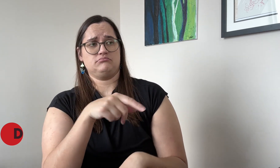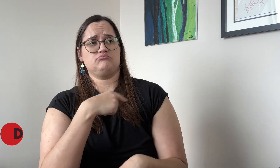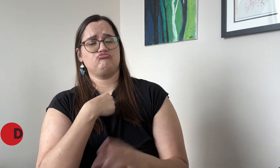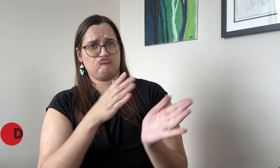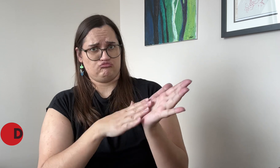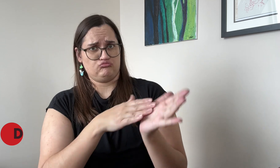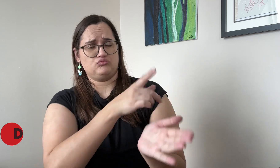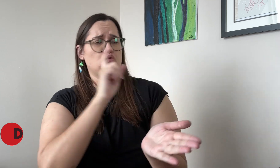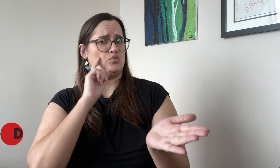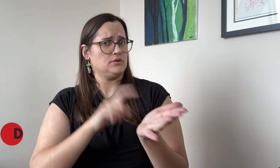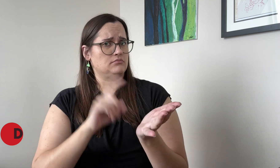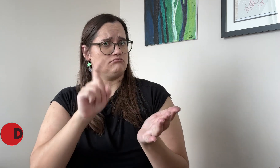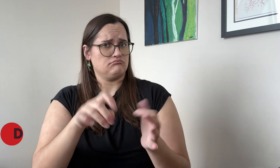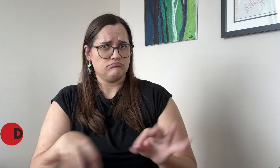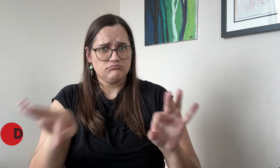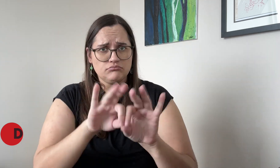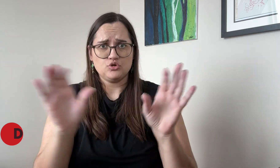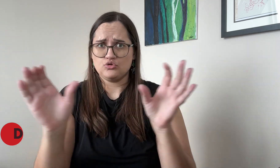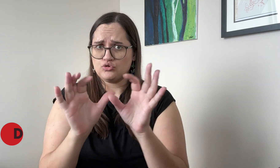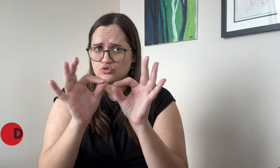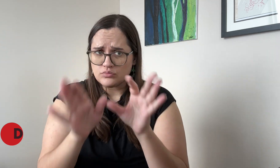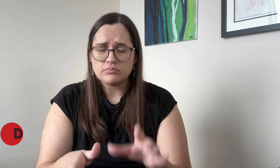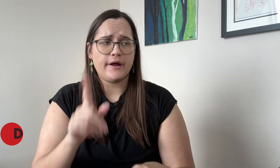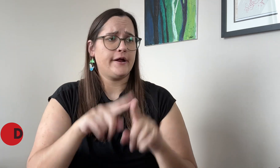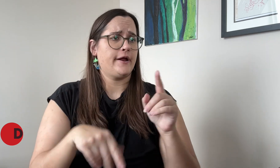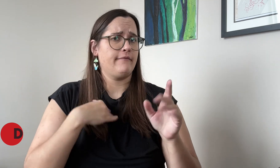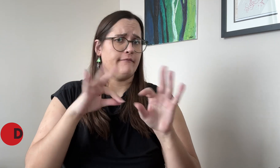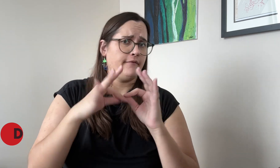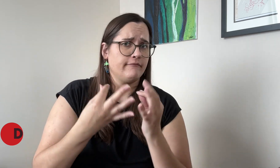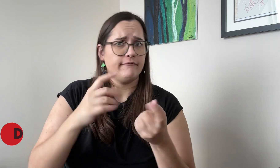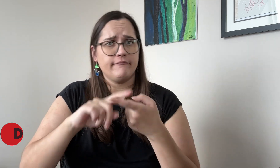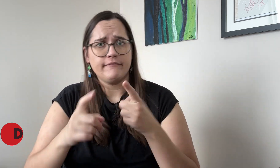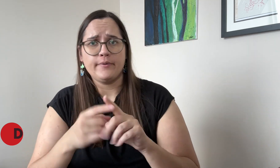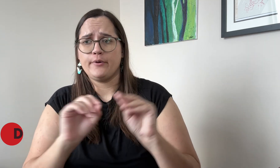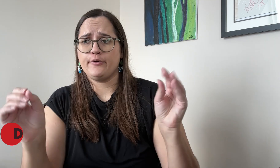the importance of certified interpreters and not to involve family